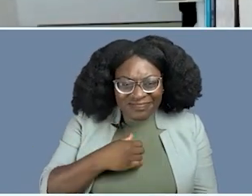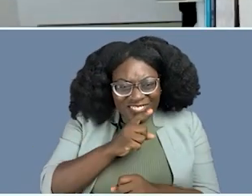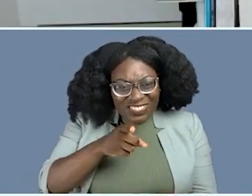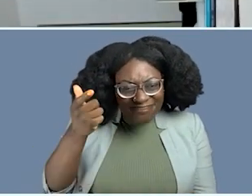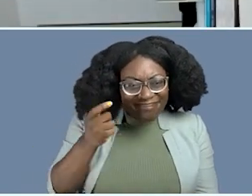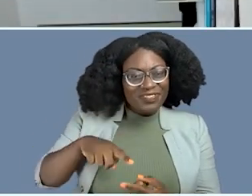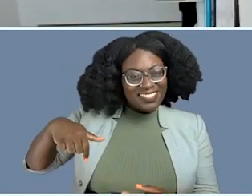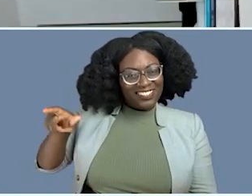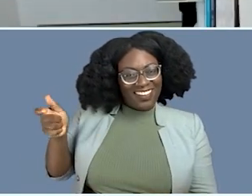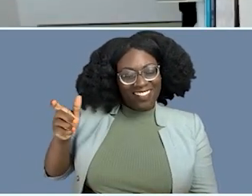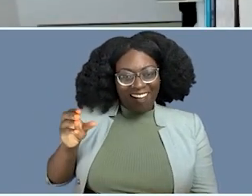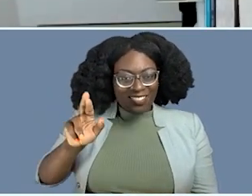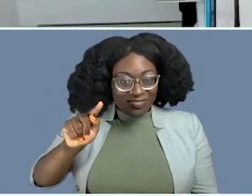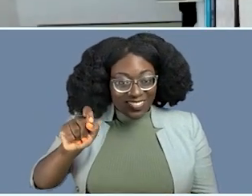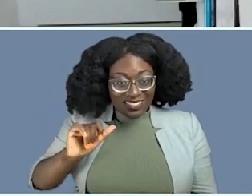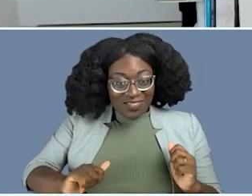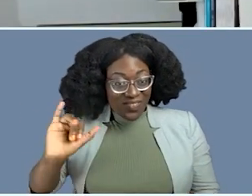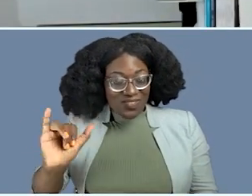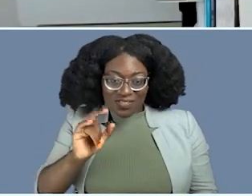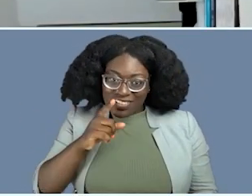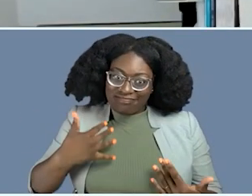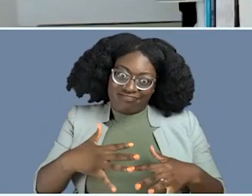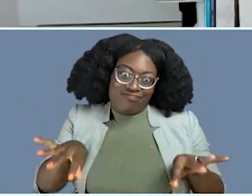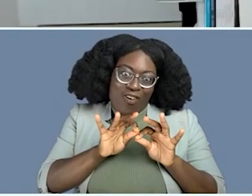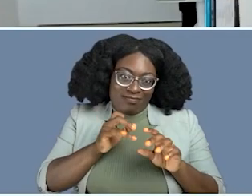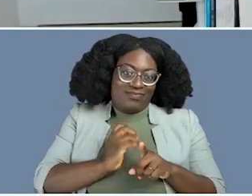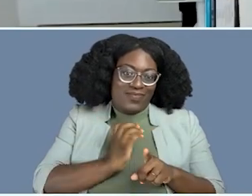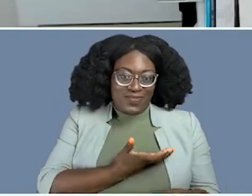sure to subscribe to our channel and rate this show, it makes a difference for us. Thank